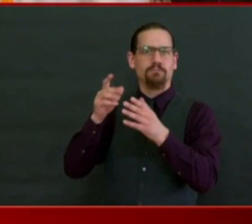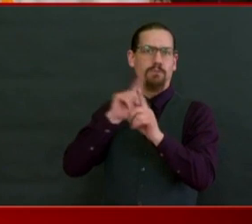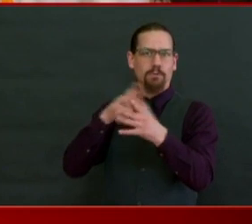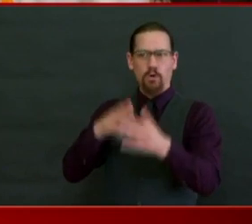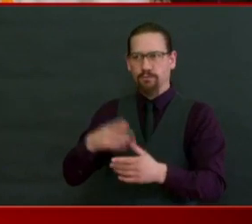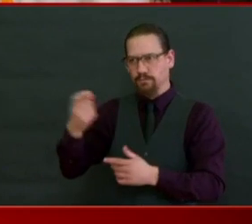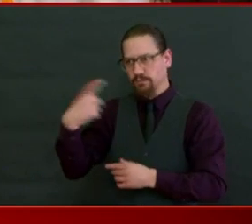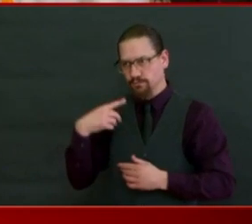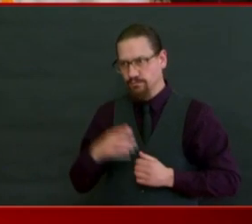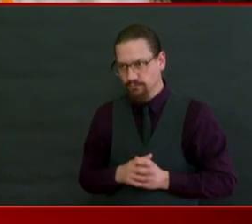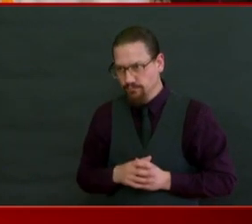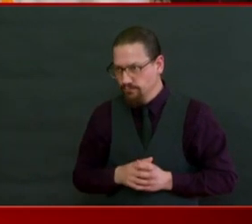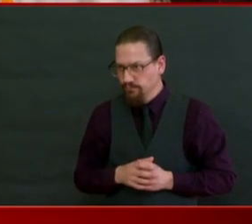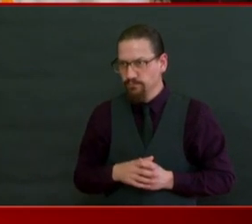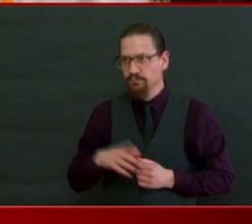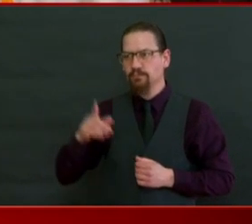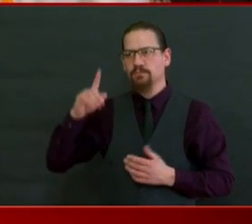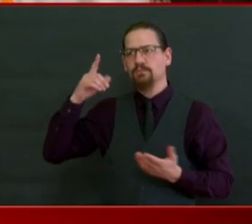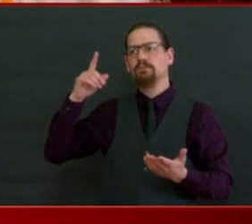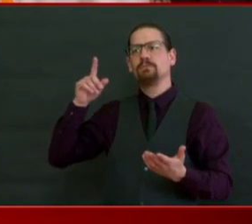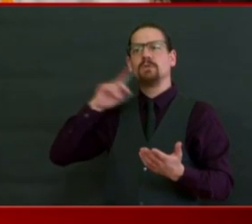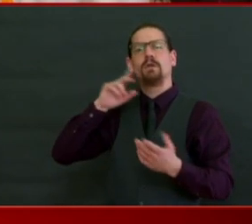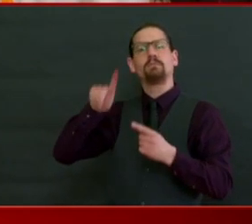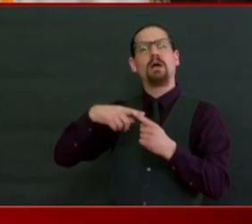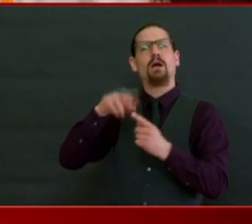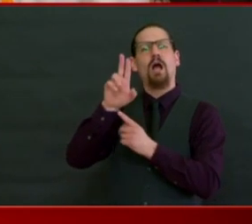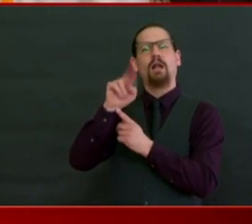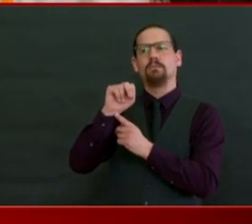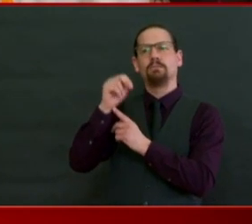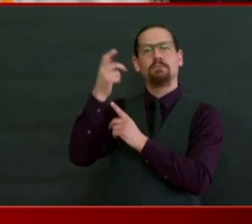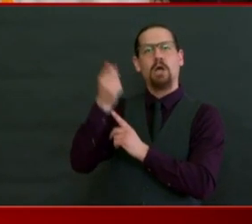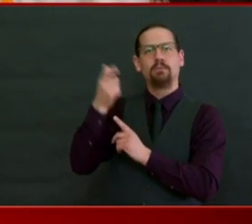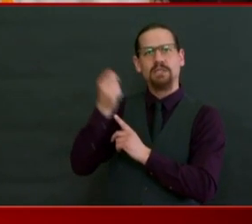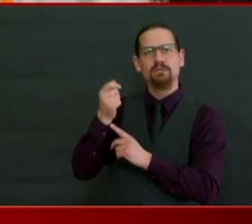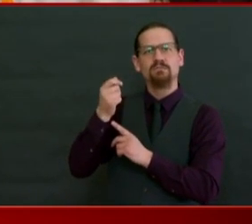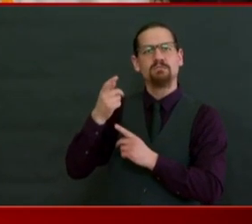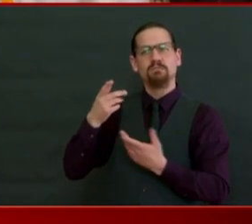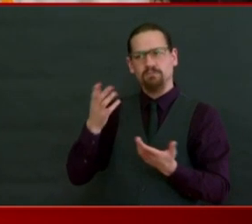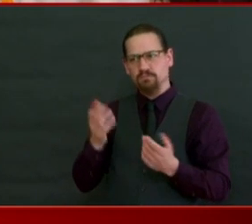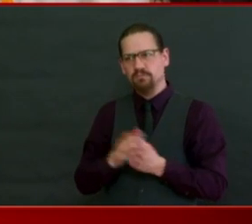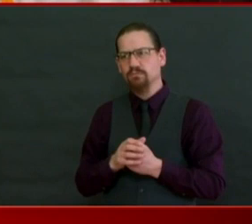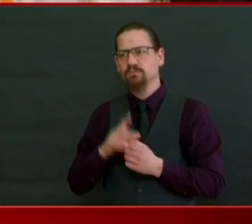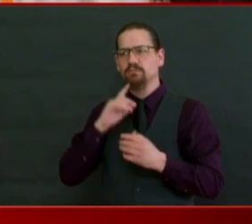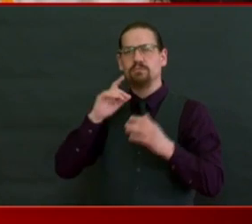JOHN DIPIETRO,. CAN YOU ADDRESS UNEMPLOYMENT